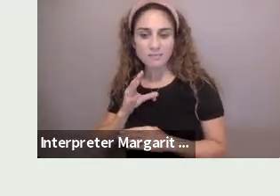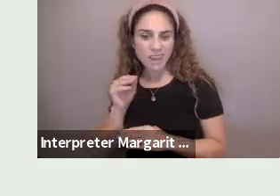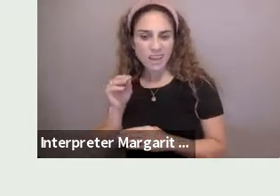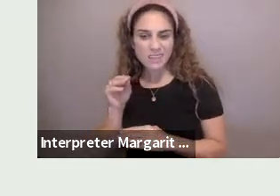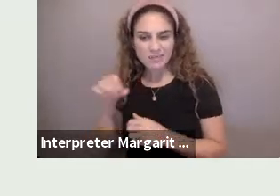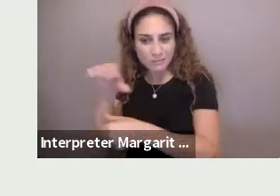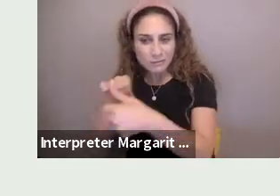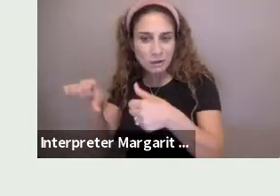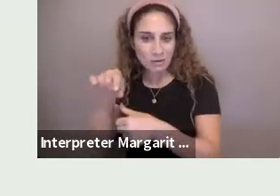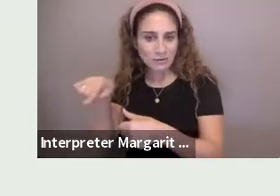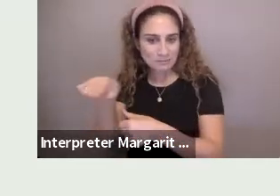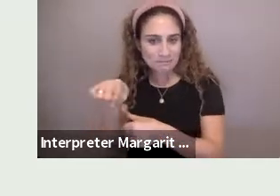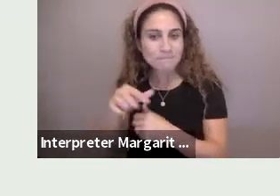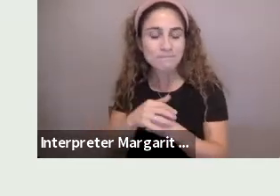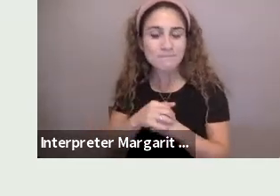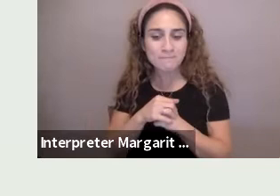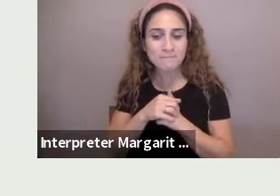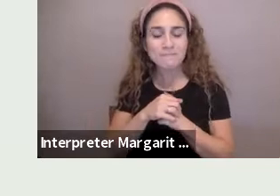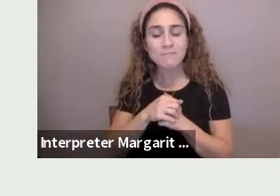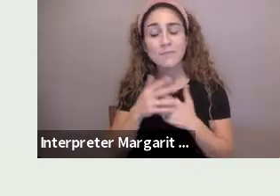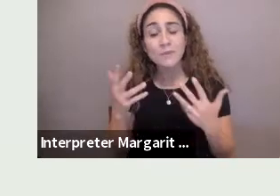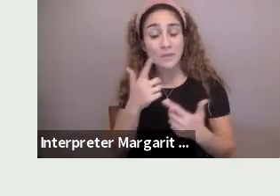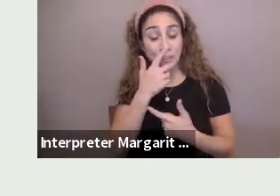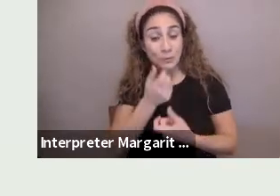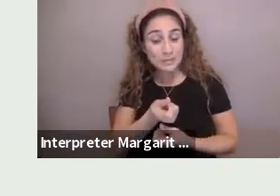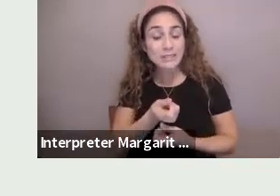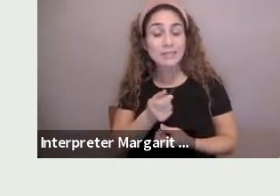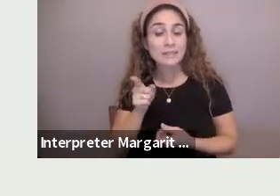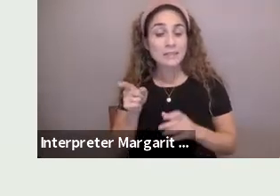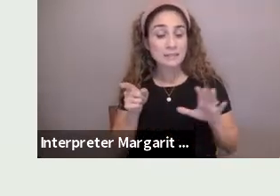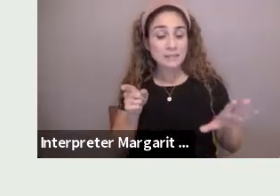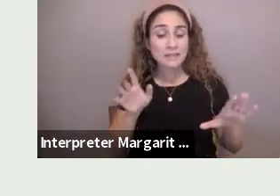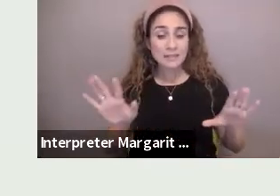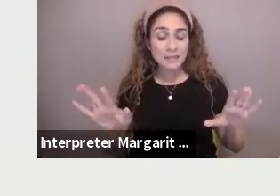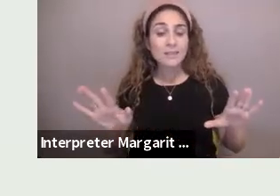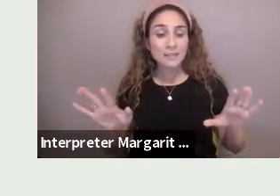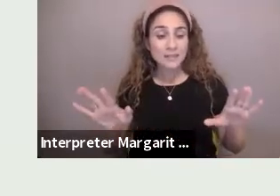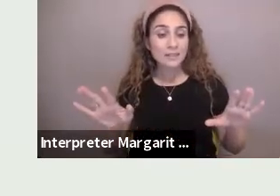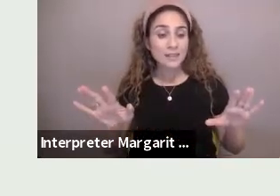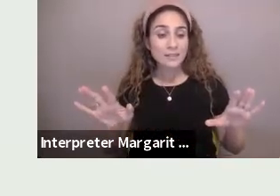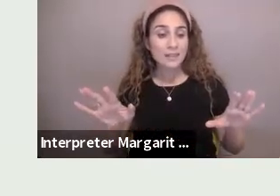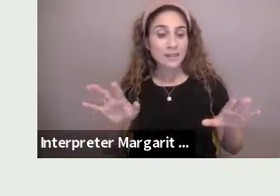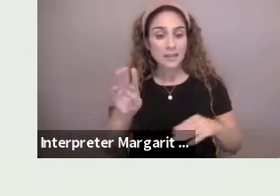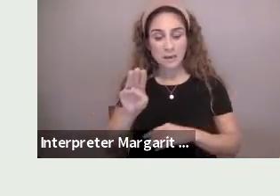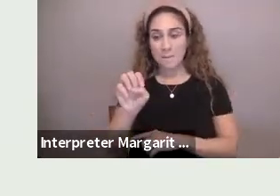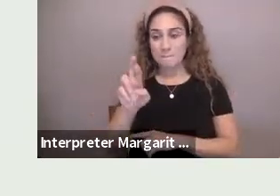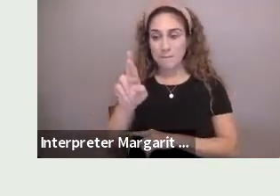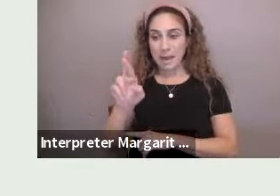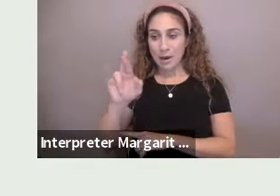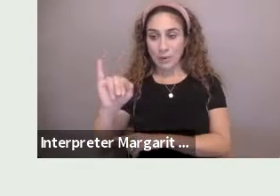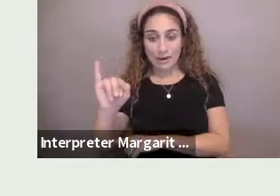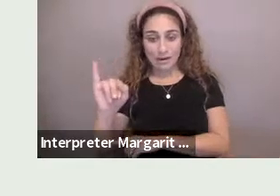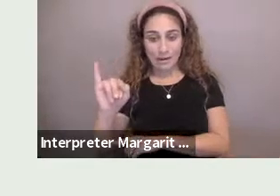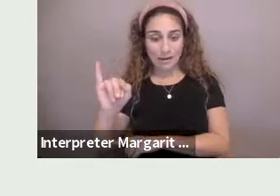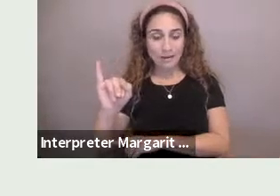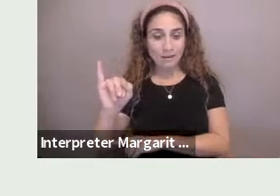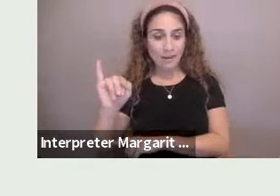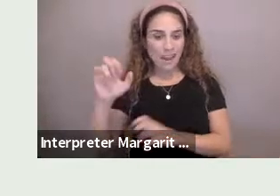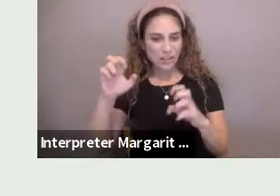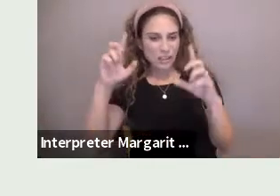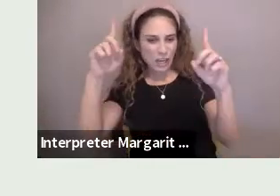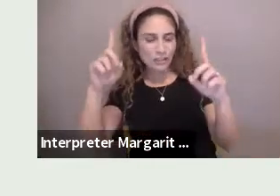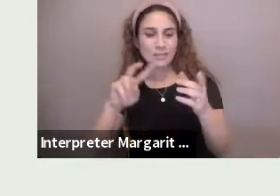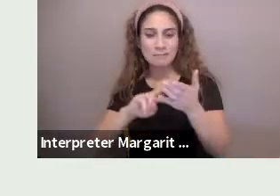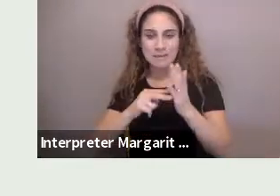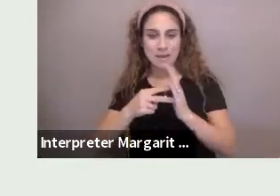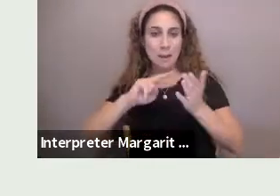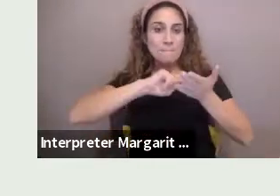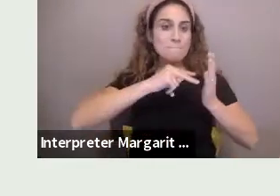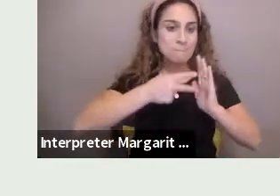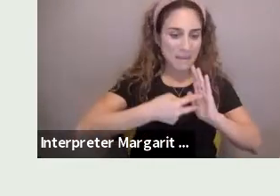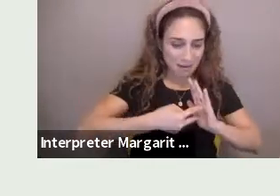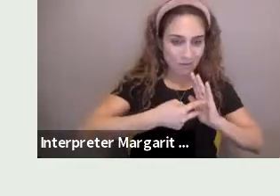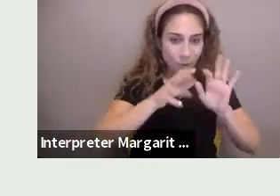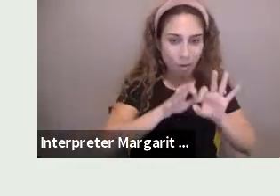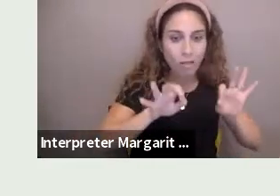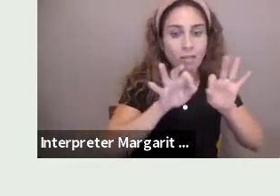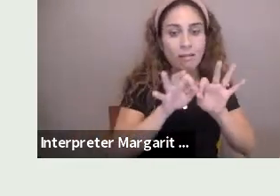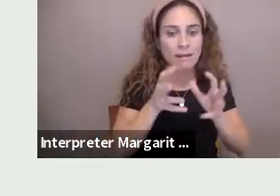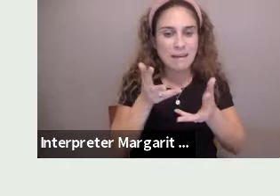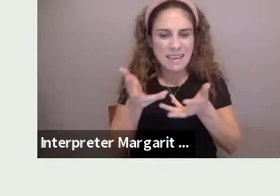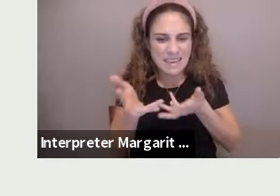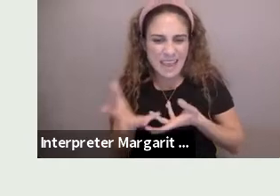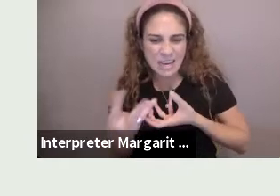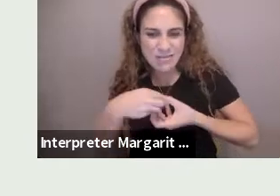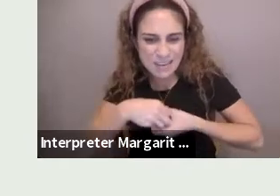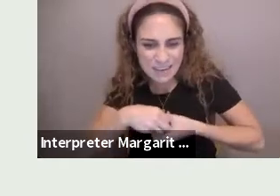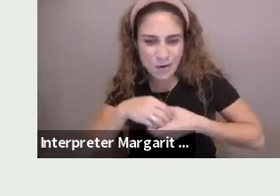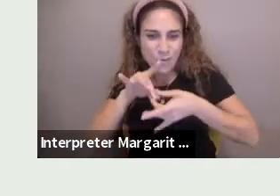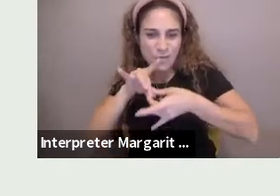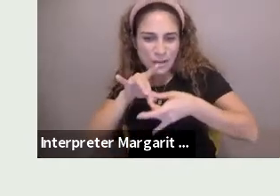Brian Boomer: And I think what's interesting is this kind of this growing idea of Mary education, which is meaningful engaging relational relational relevant and insightful learning. So as we're moving from